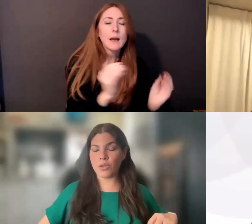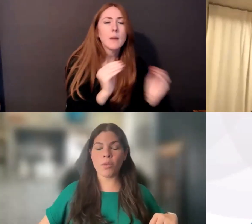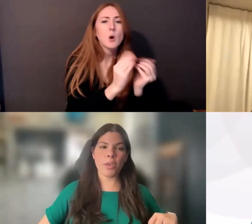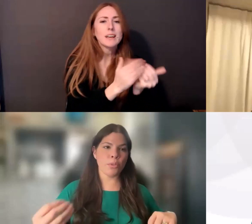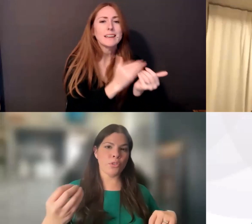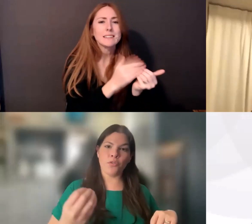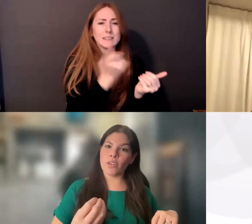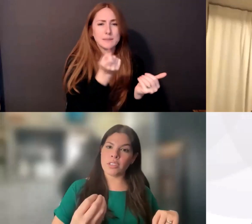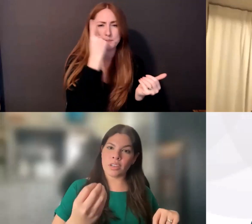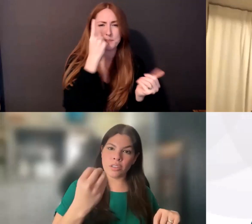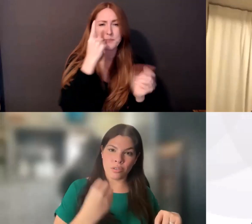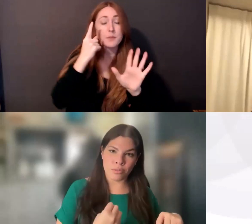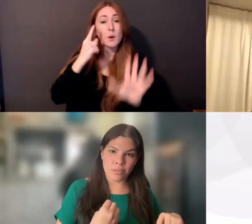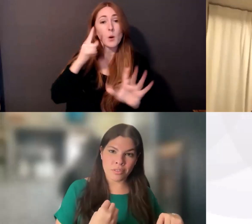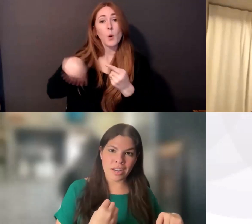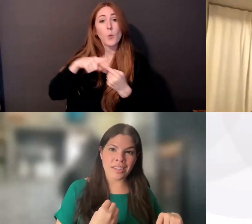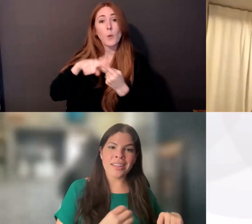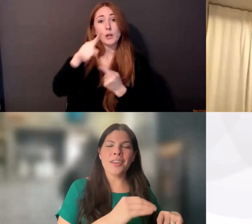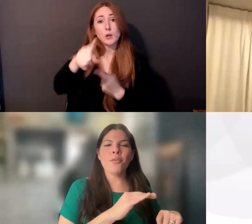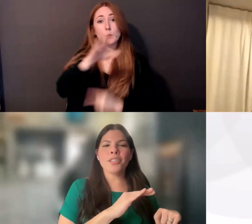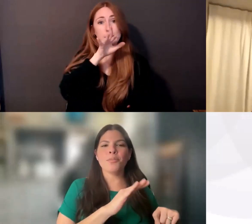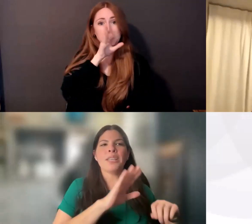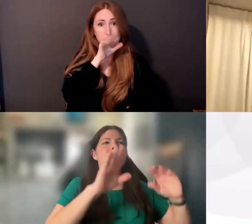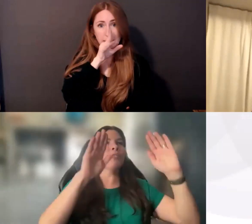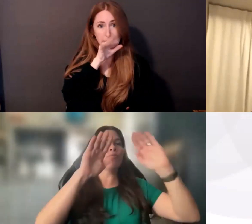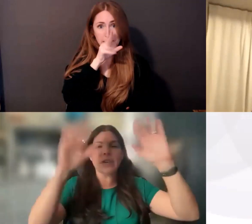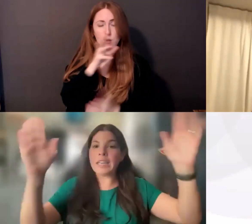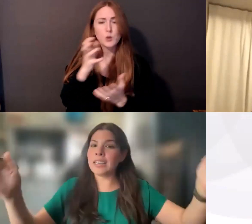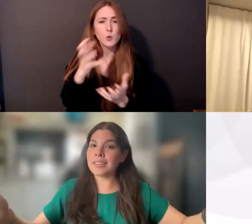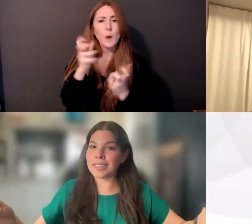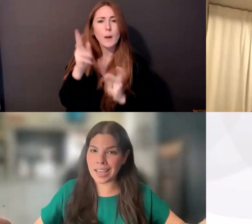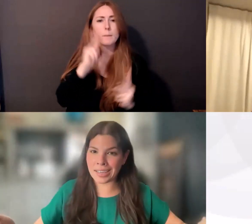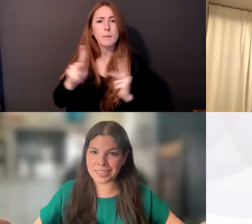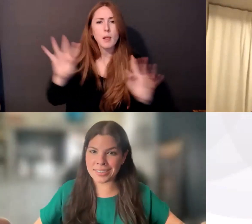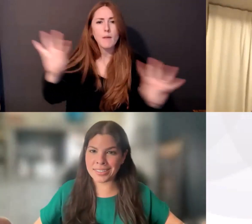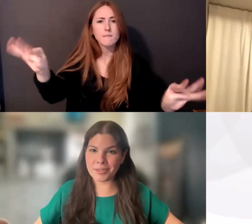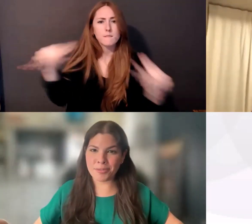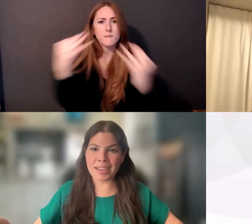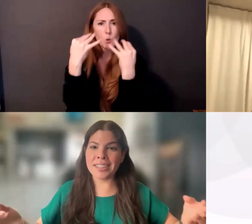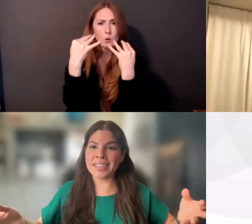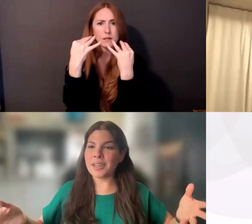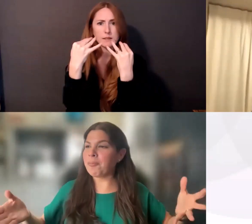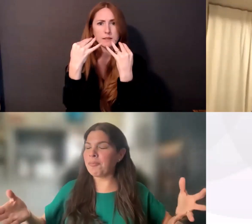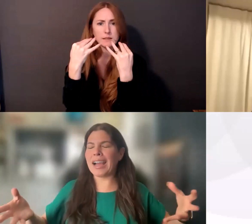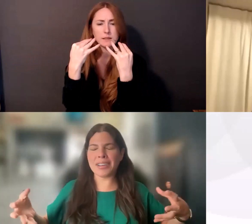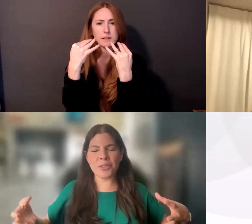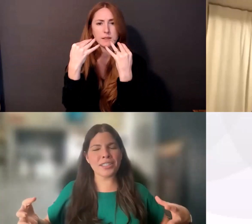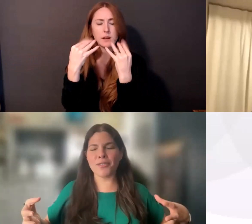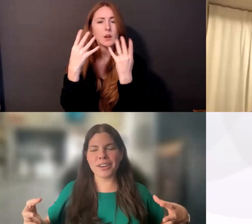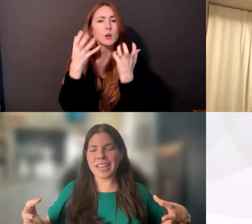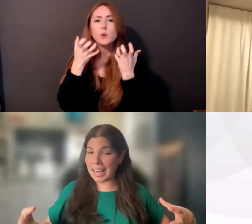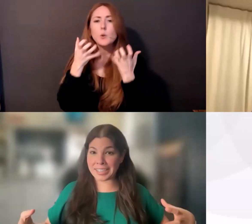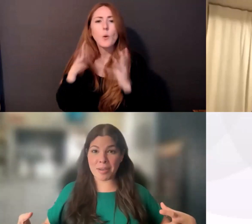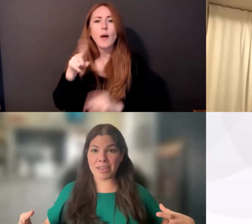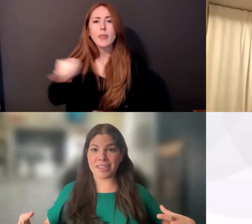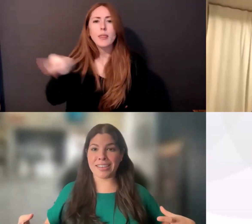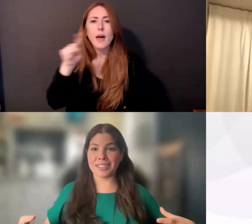you want people to focus on you. They don't want to be reading the text. I know that's a very academic thing to do